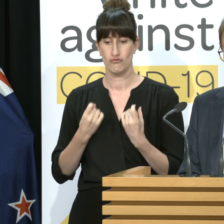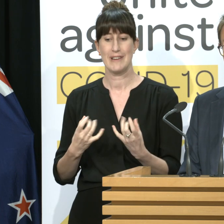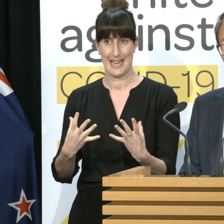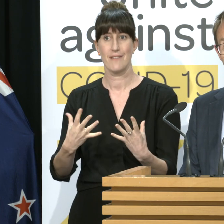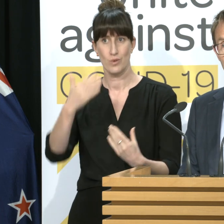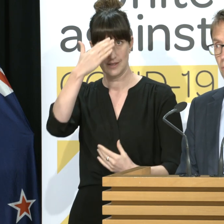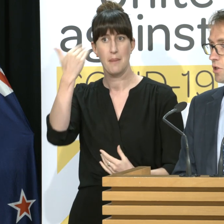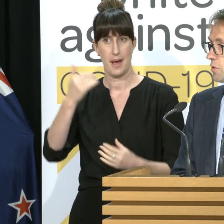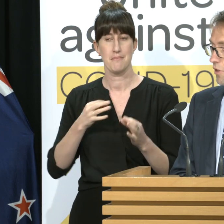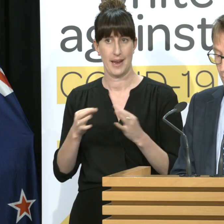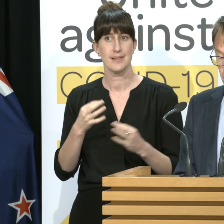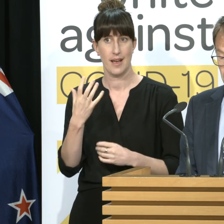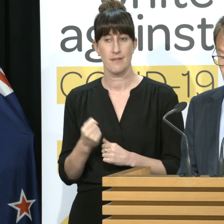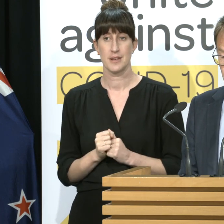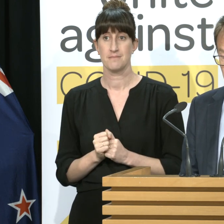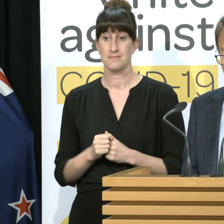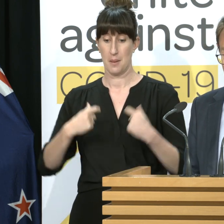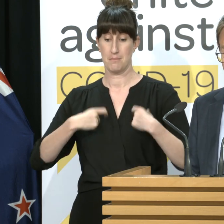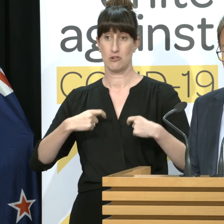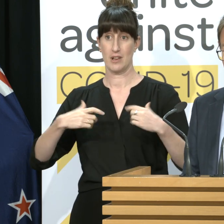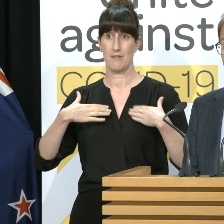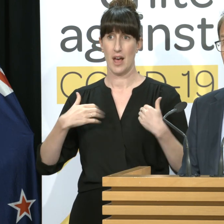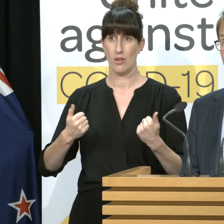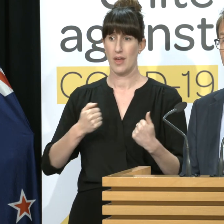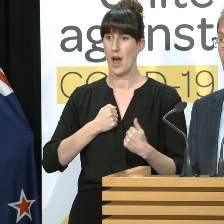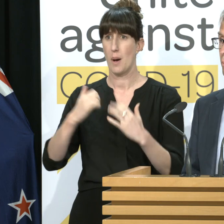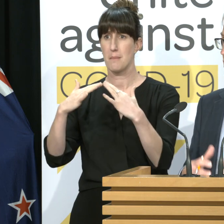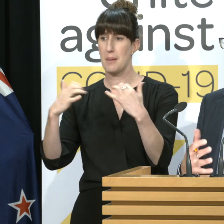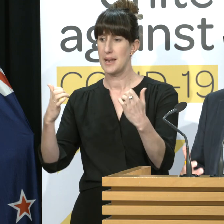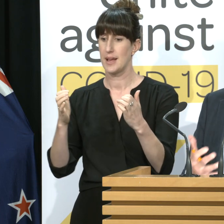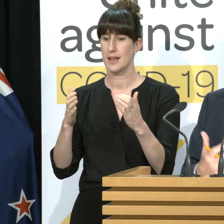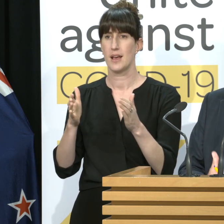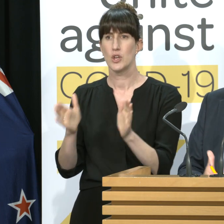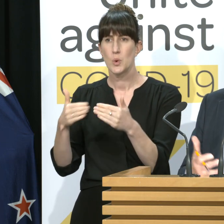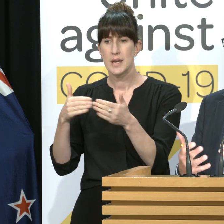We have worked in the ministry with our public health units to understand and prepare for the potential isolation